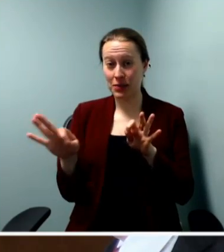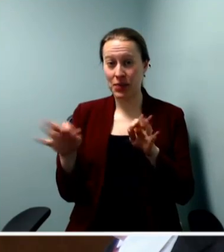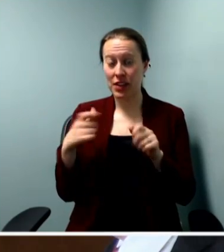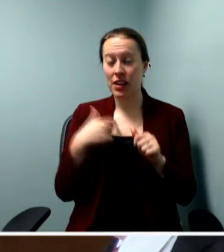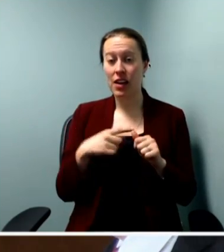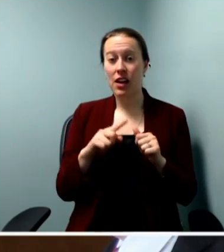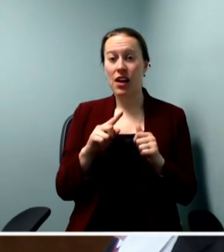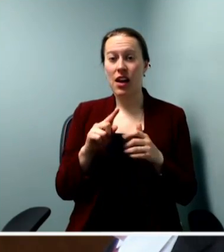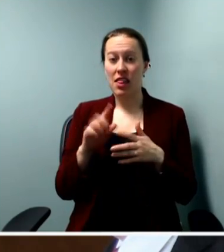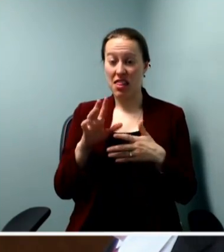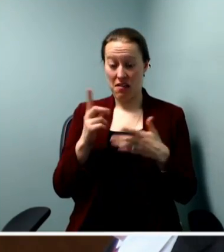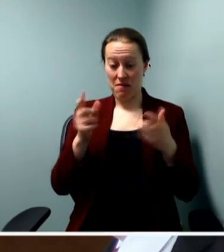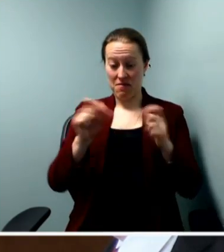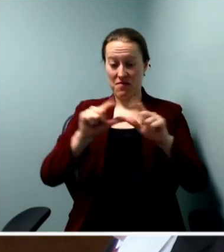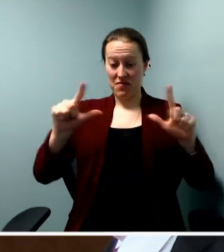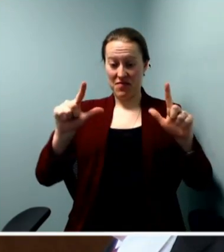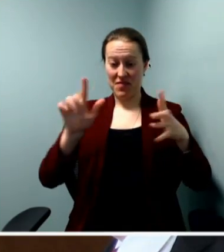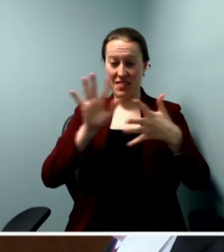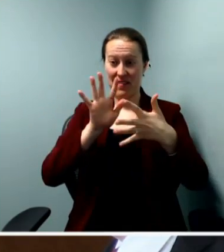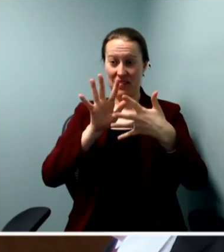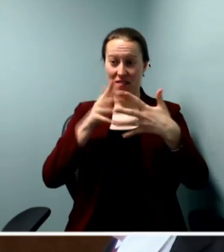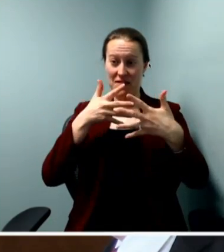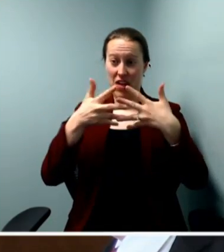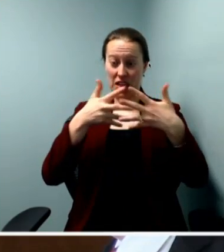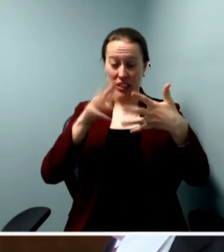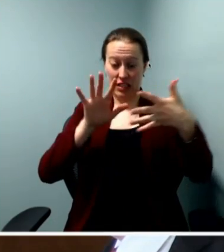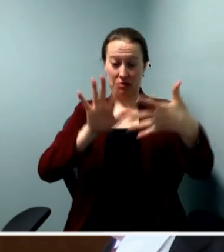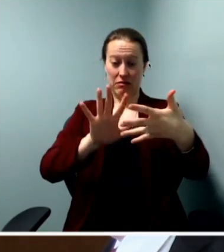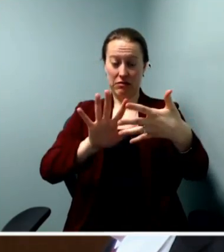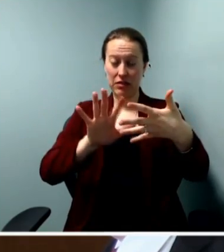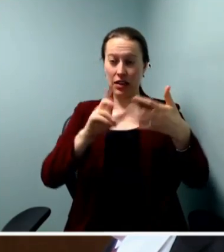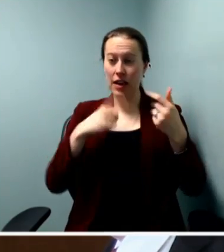You're an audio-describer. Many artists - visual artists and dance artists -